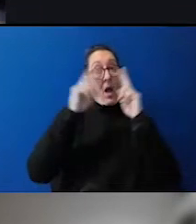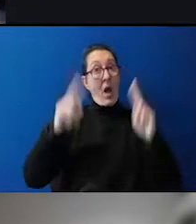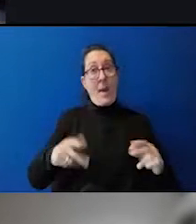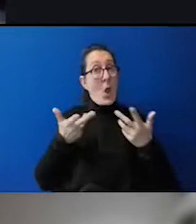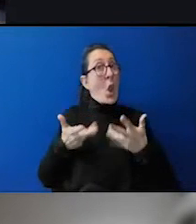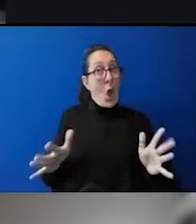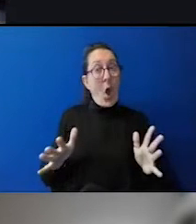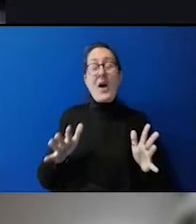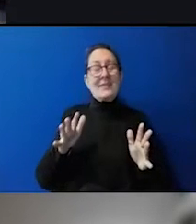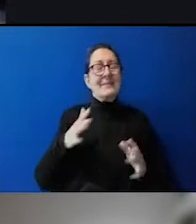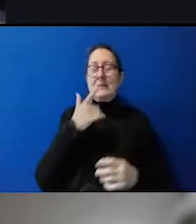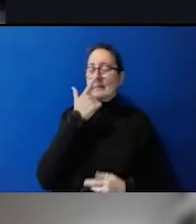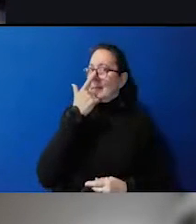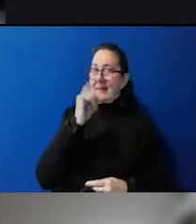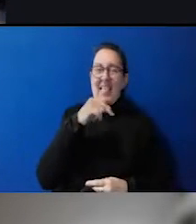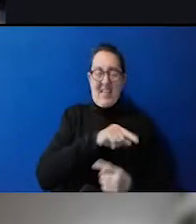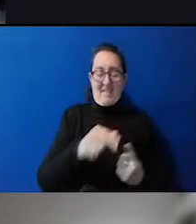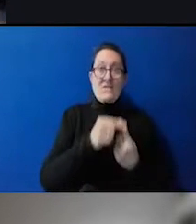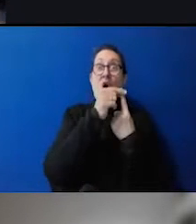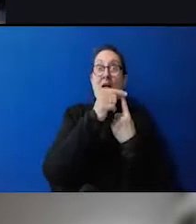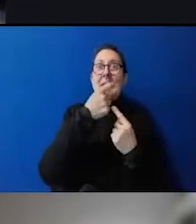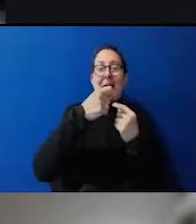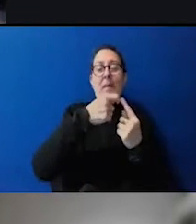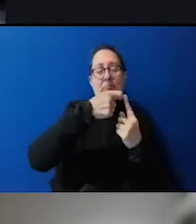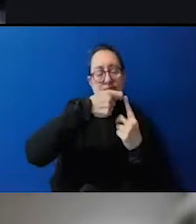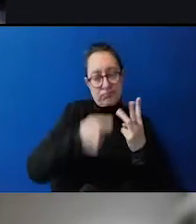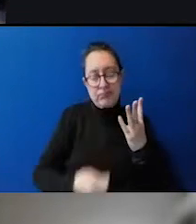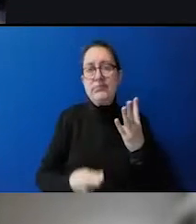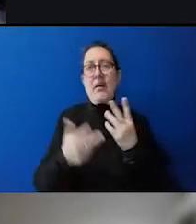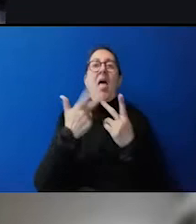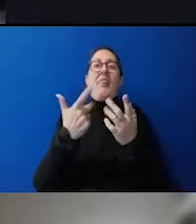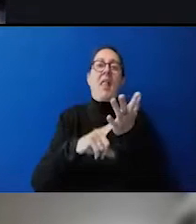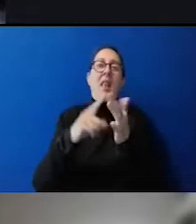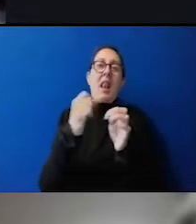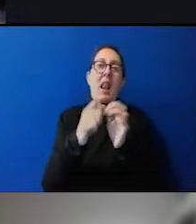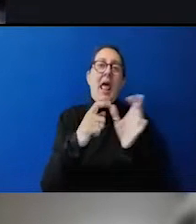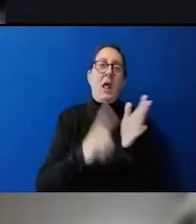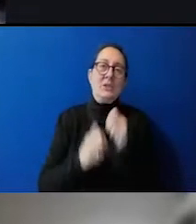Effect into other ongoing legal issues so if we can stop that eviction happening from the outset